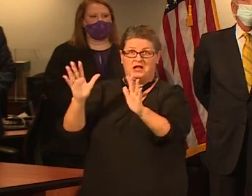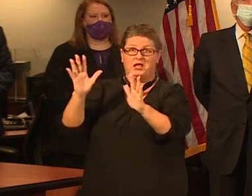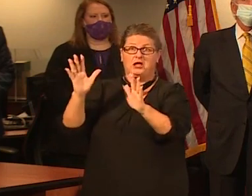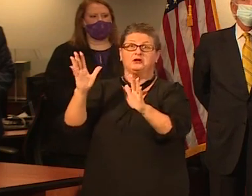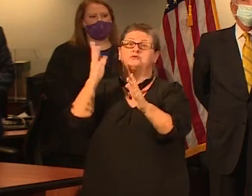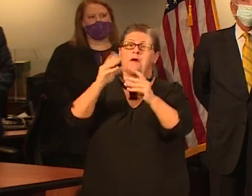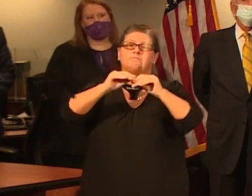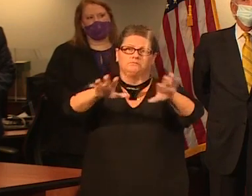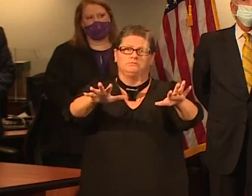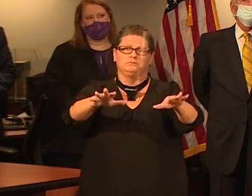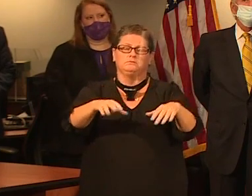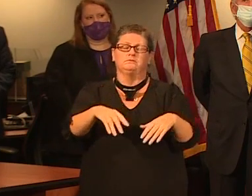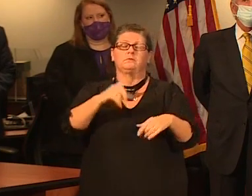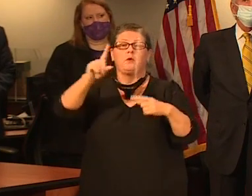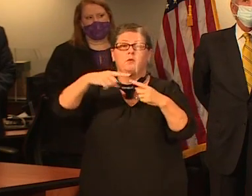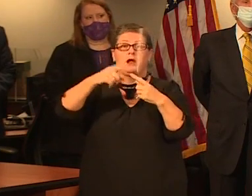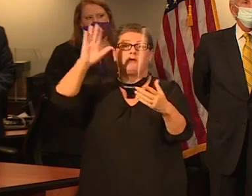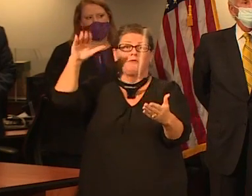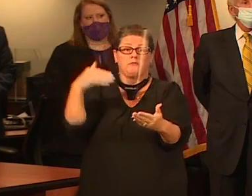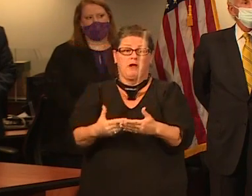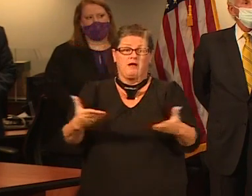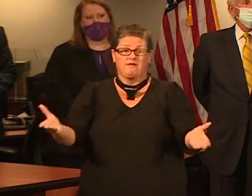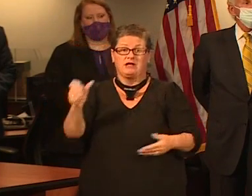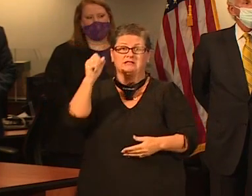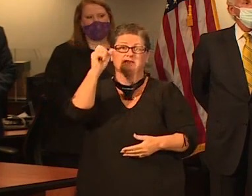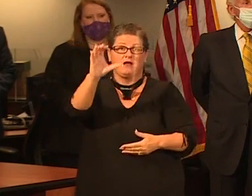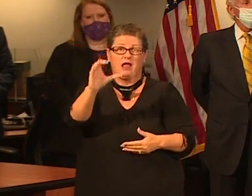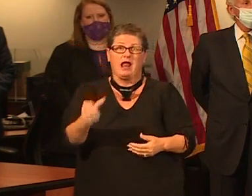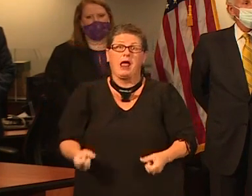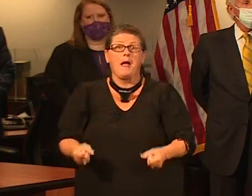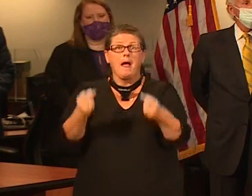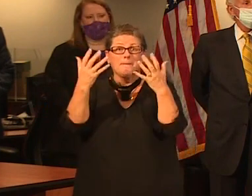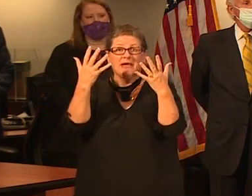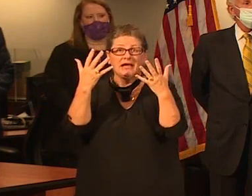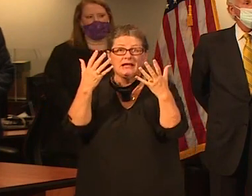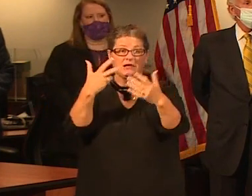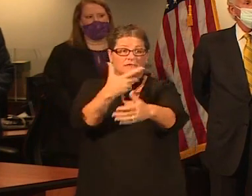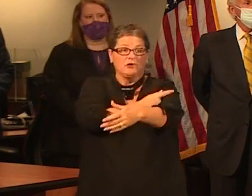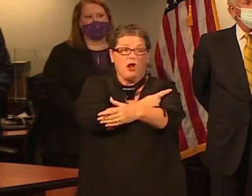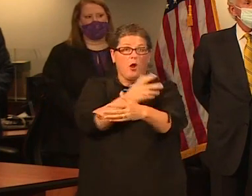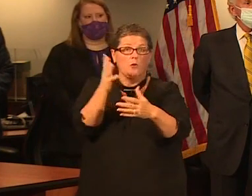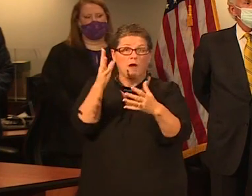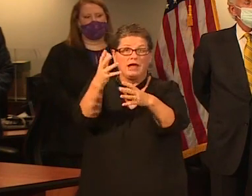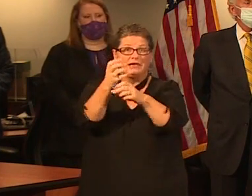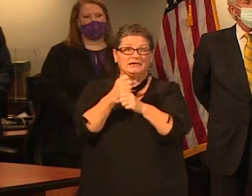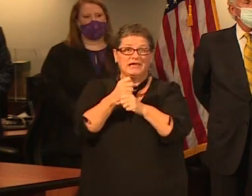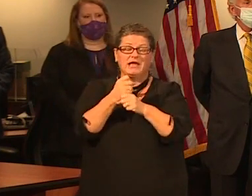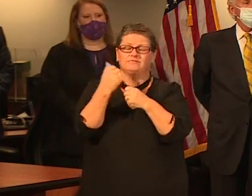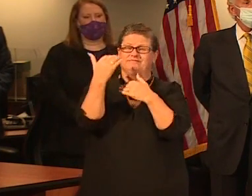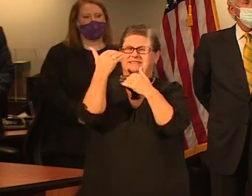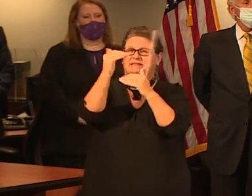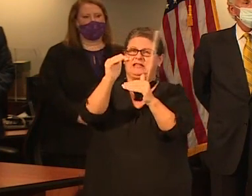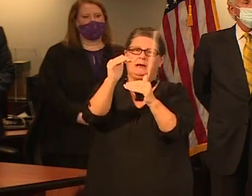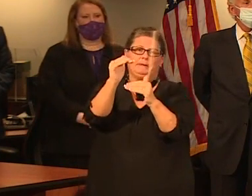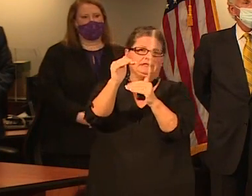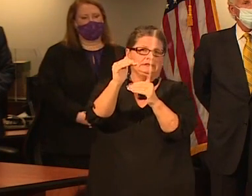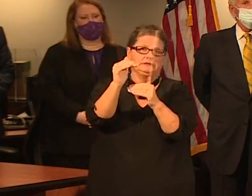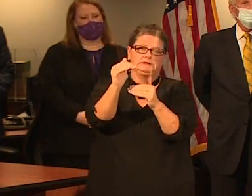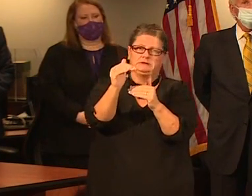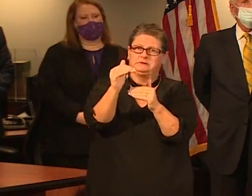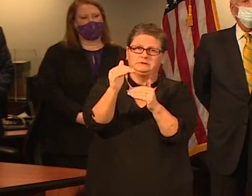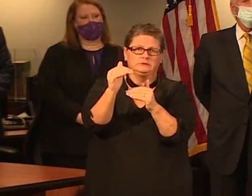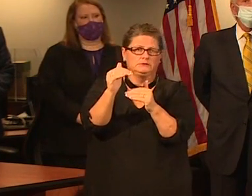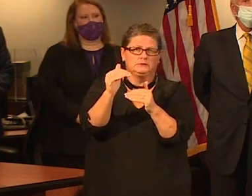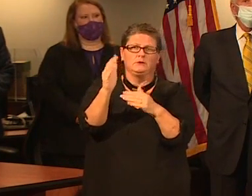SECOND, WHEN THE VACCINES FIRST BECOME AVAILABLE IN SOUTH CAROLINA, THE NUMBER LITTLE OF DOSES WILL BE LIMITED.